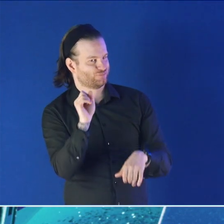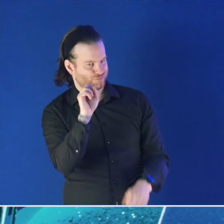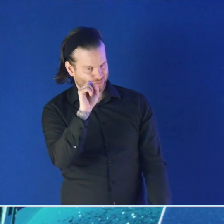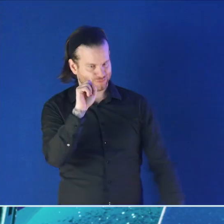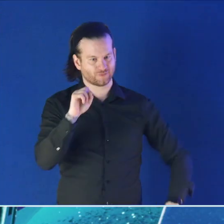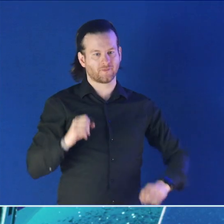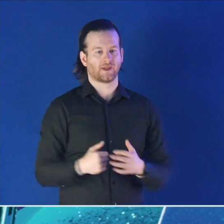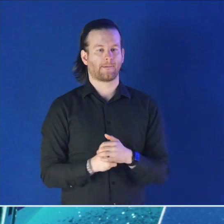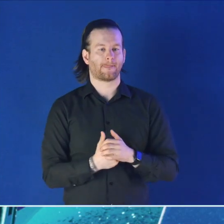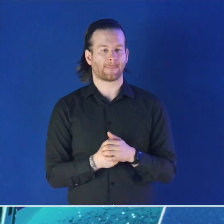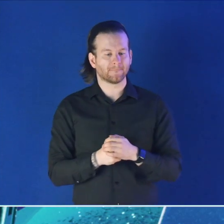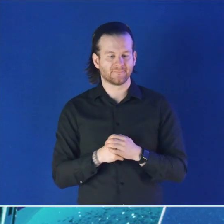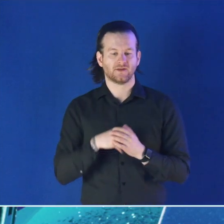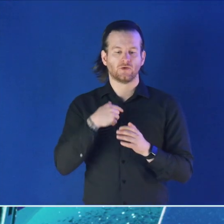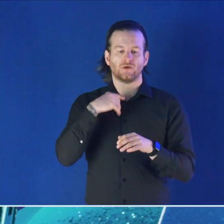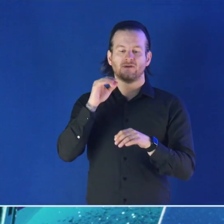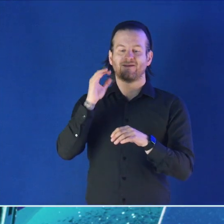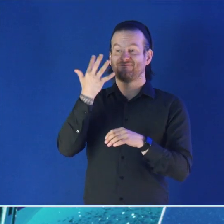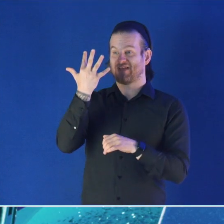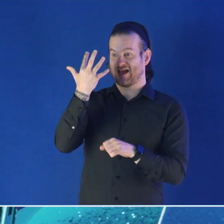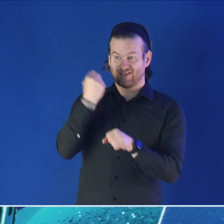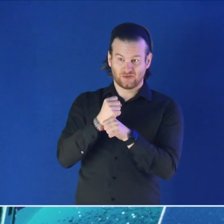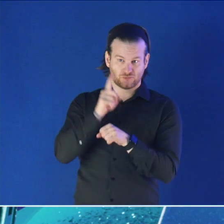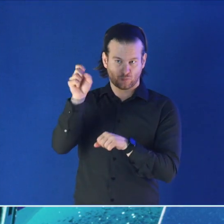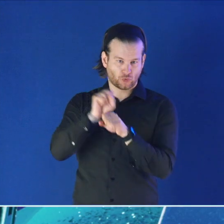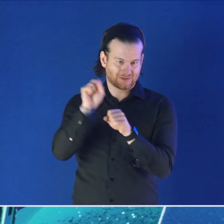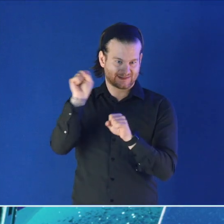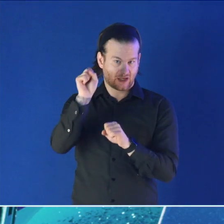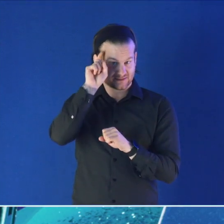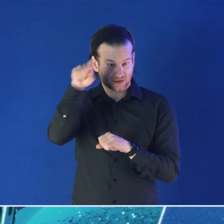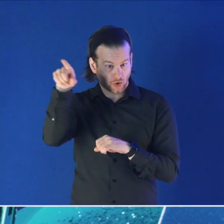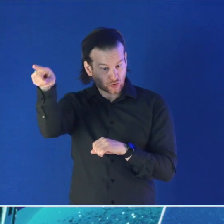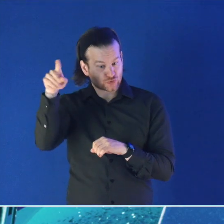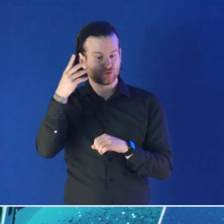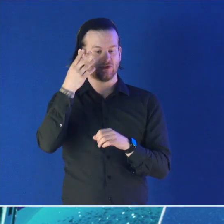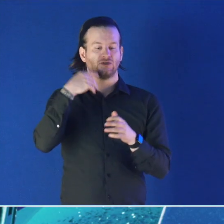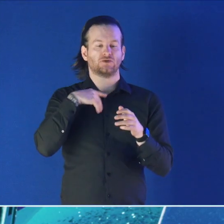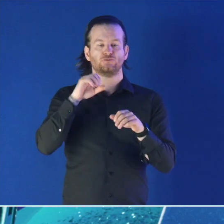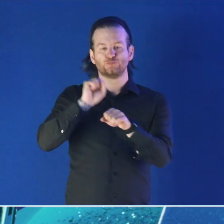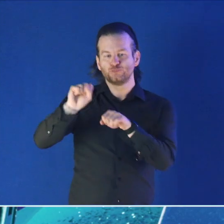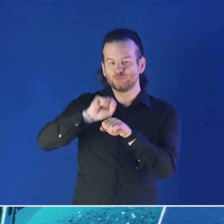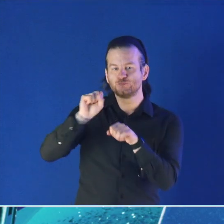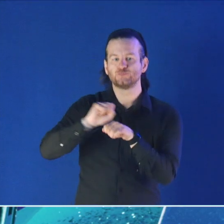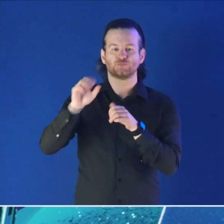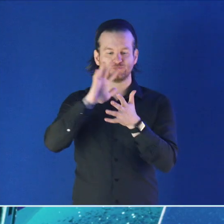so honored and thrilled to hold the position that I have doing diversity, equity, and inclusion work